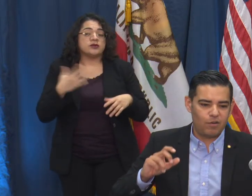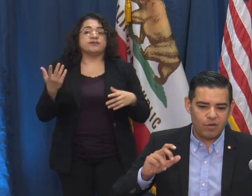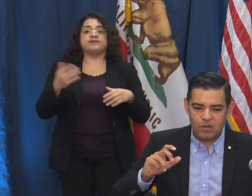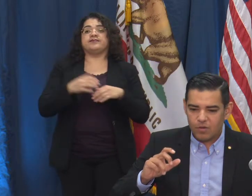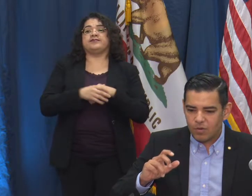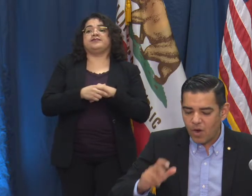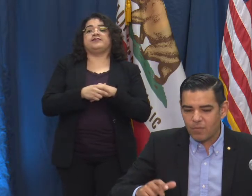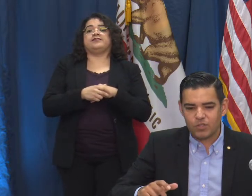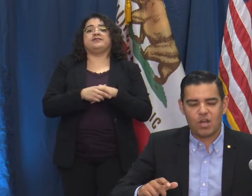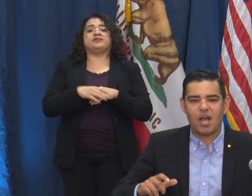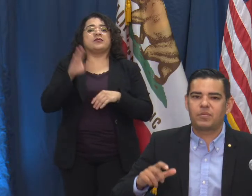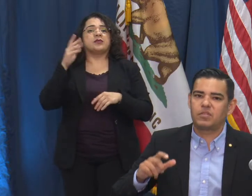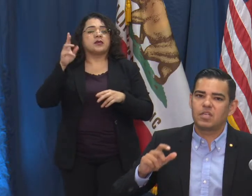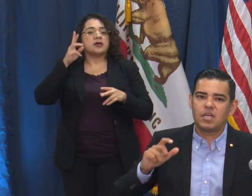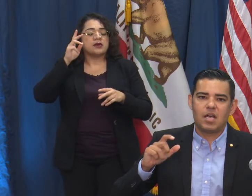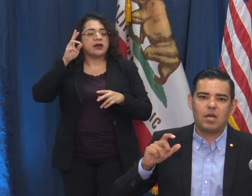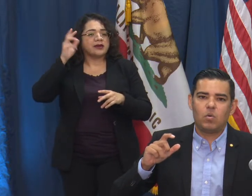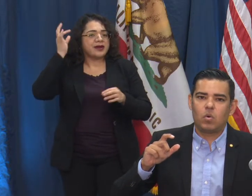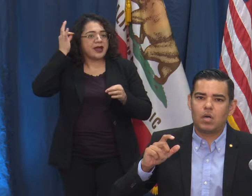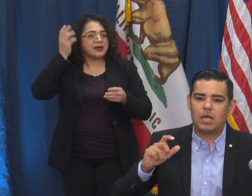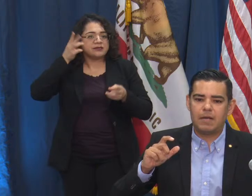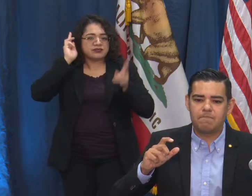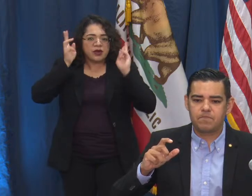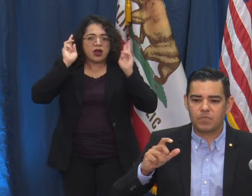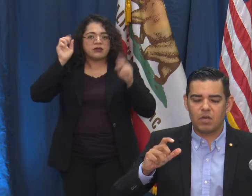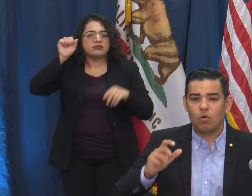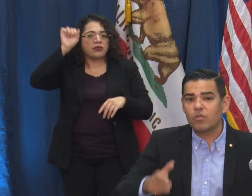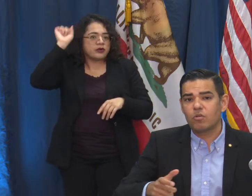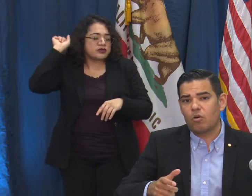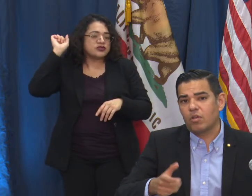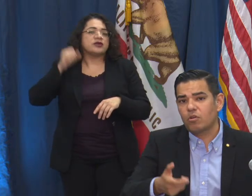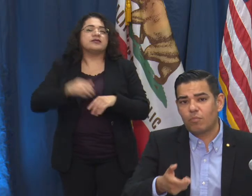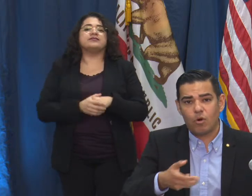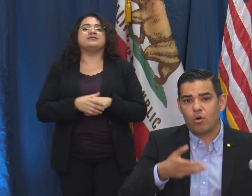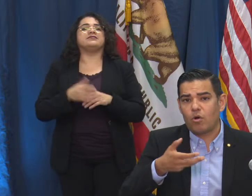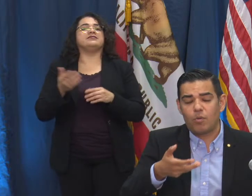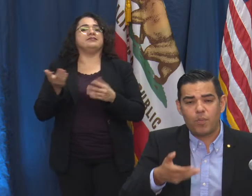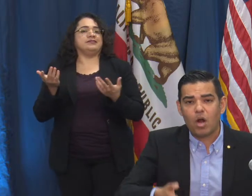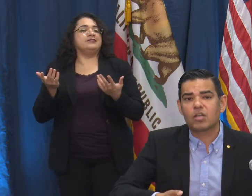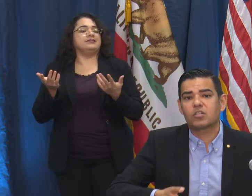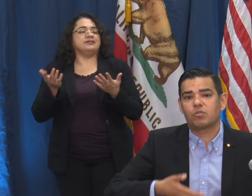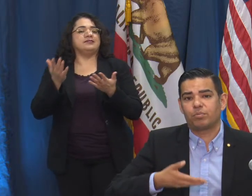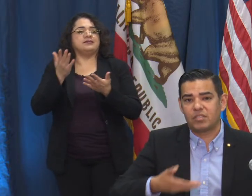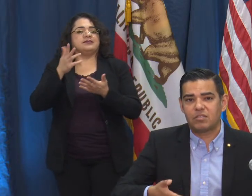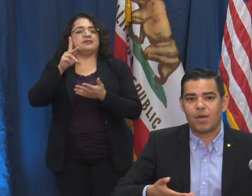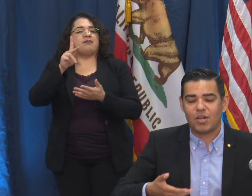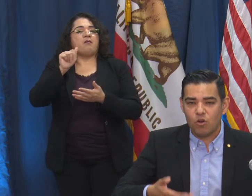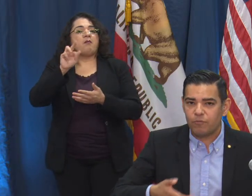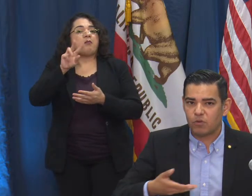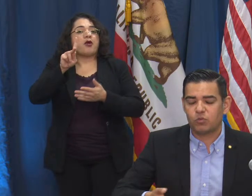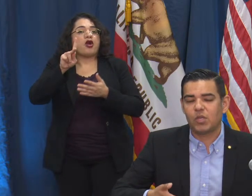barbershops, parks, or places that I know folks really